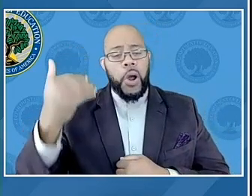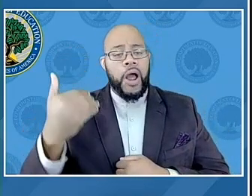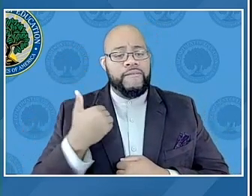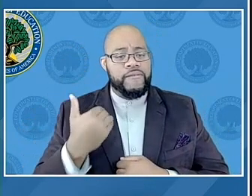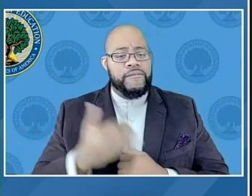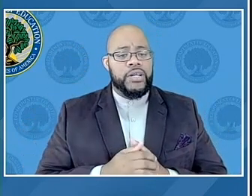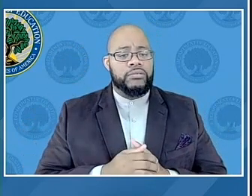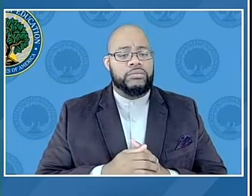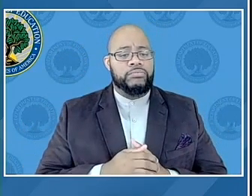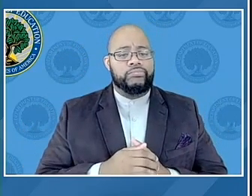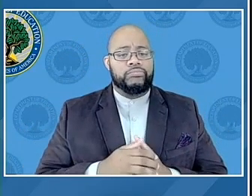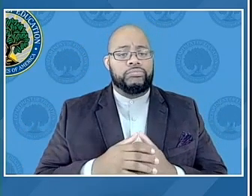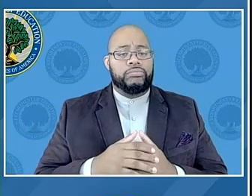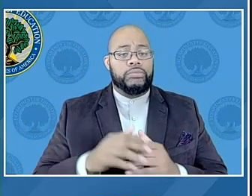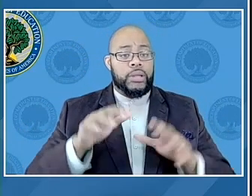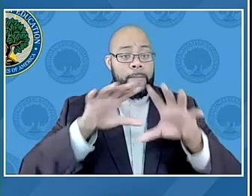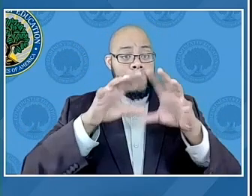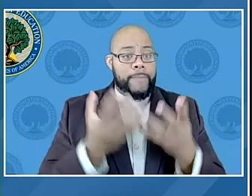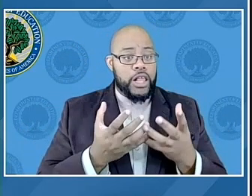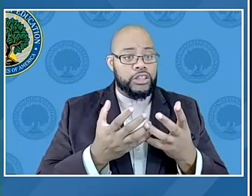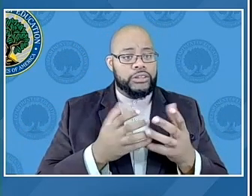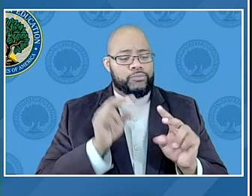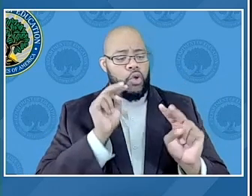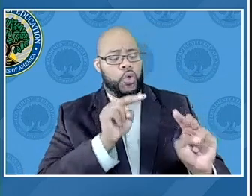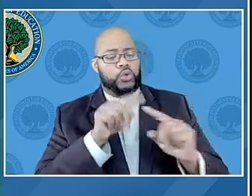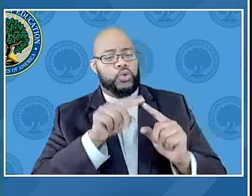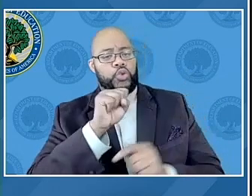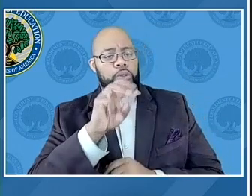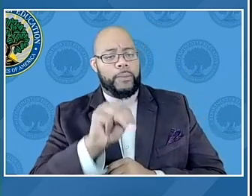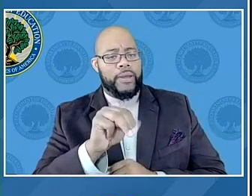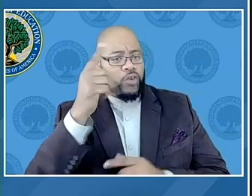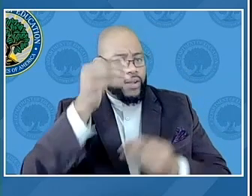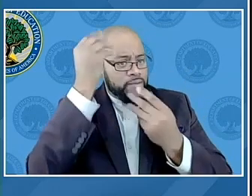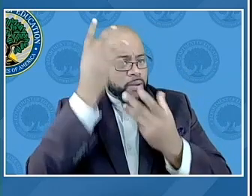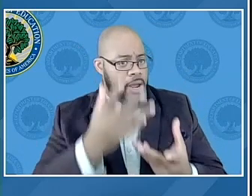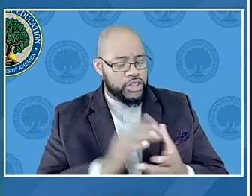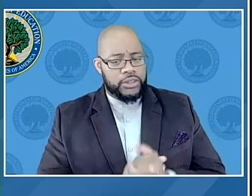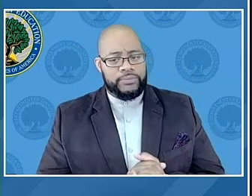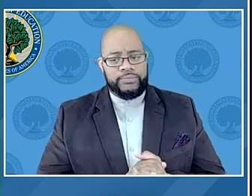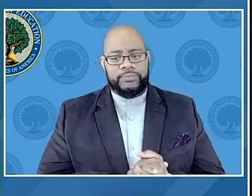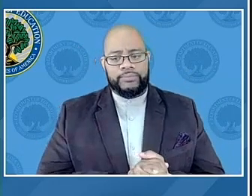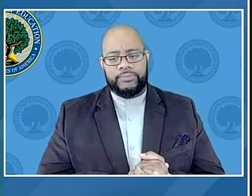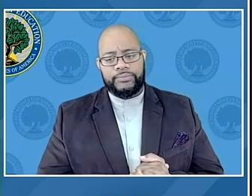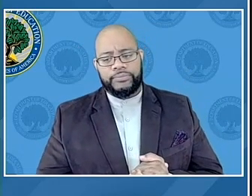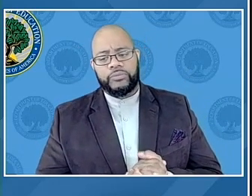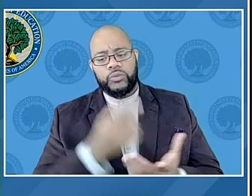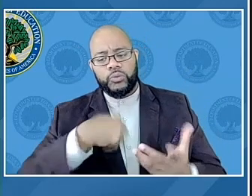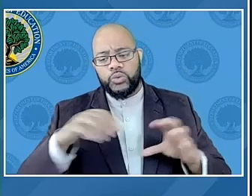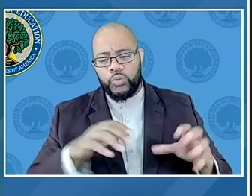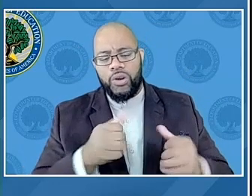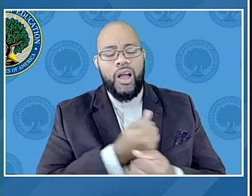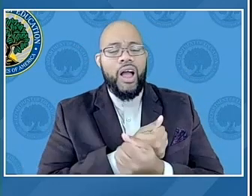population that looks to those social media platforms for information. We are doing every effort that we possibly